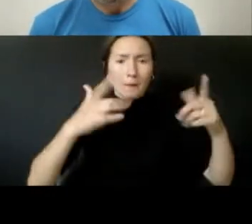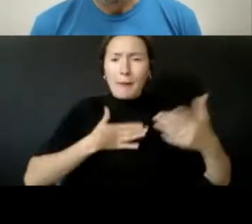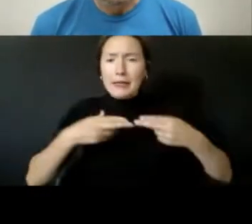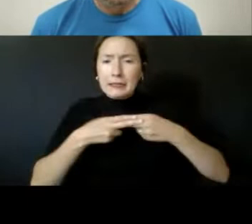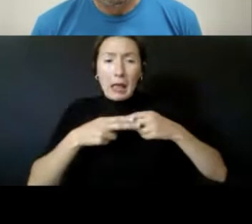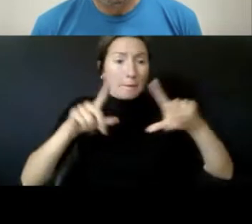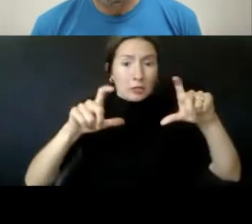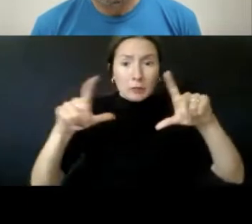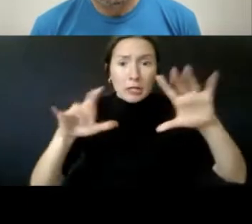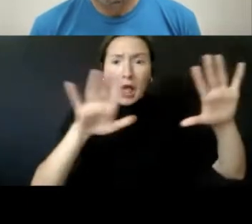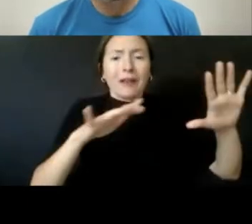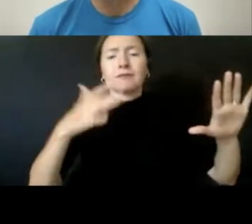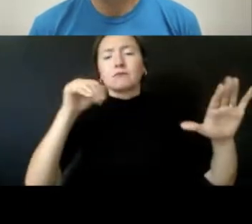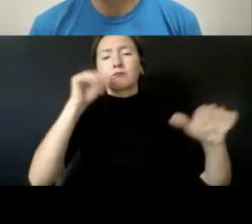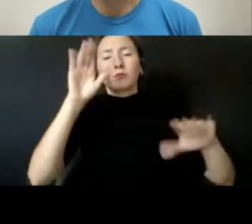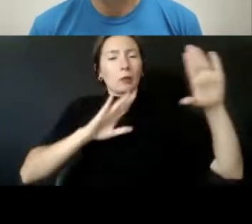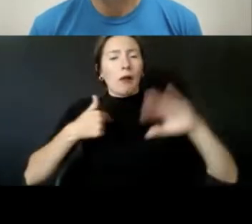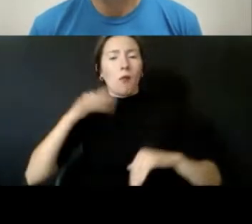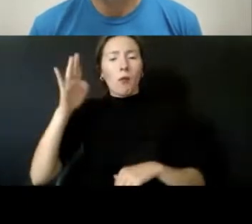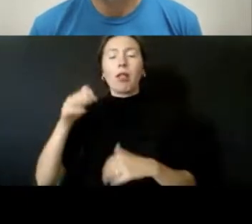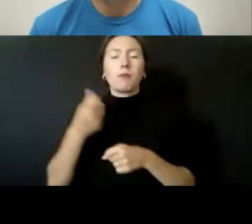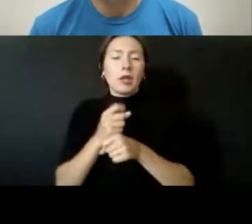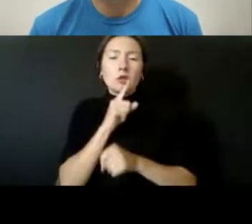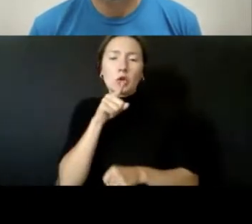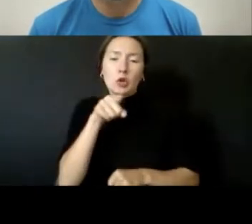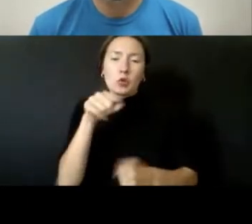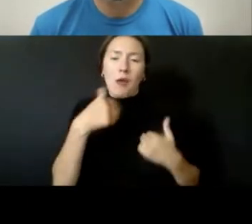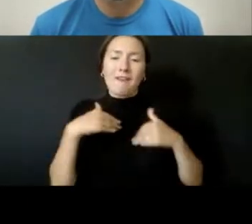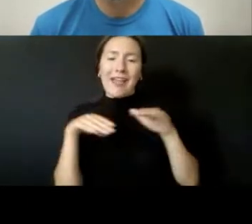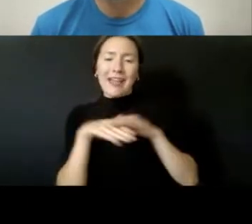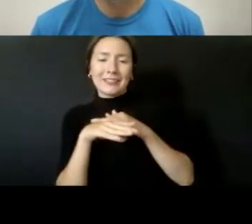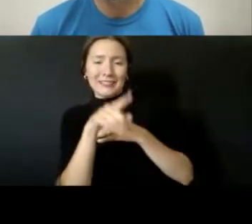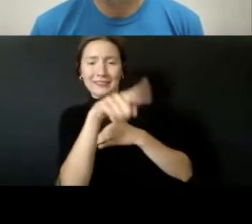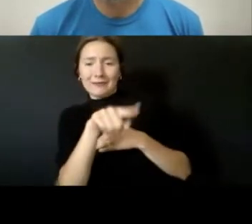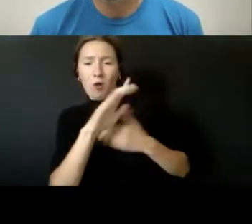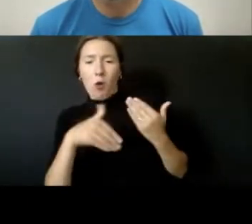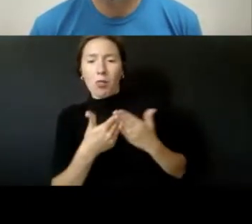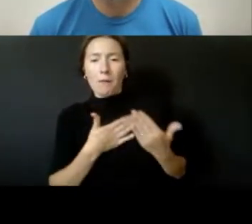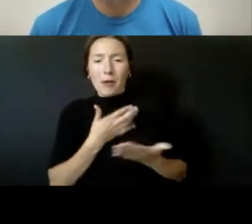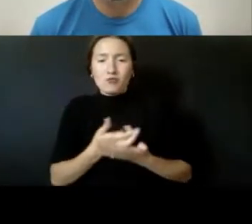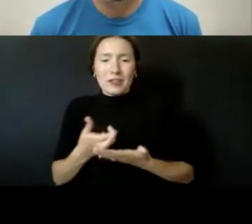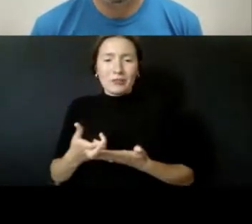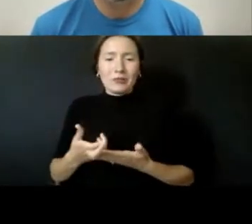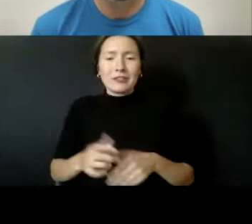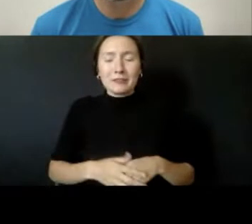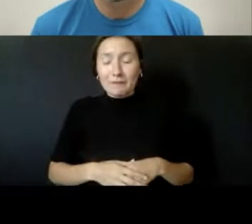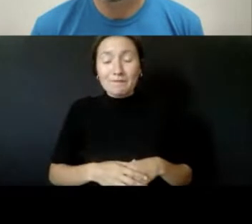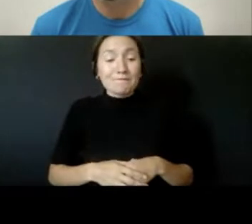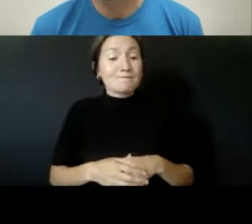how i got interested in this essentially i i mean i believe in equal access to learning i believe